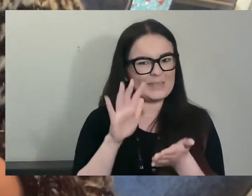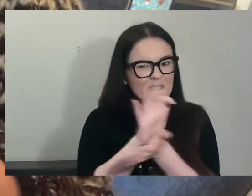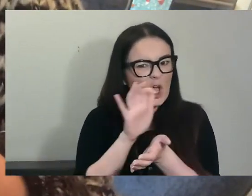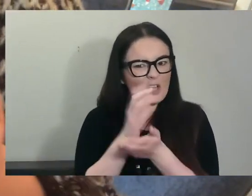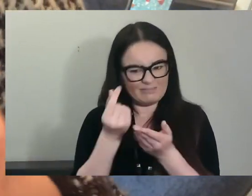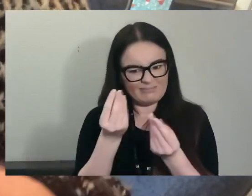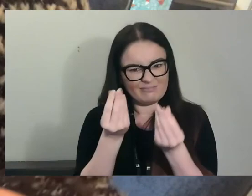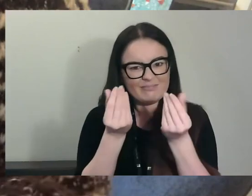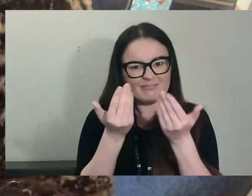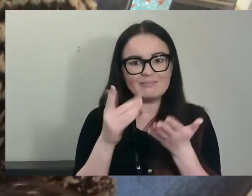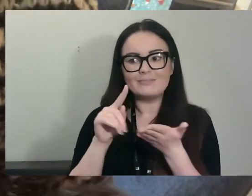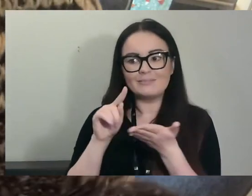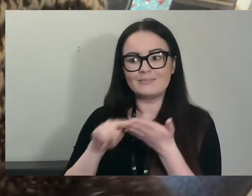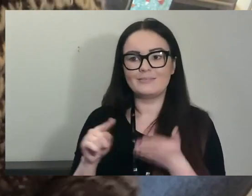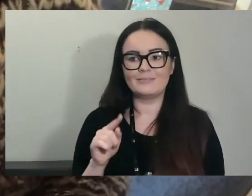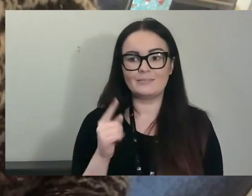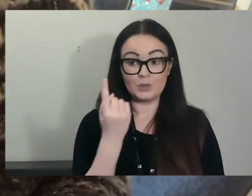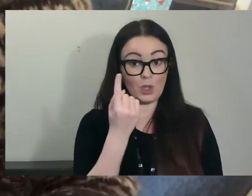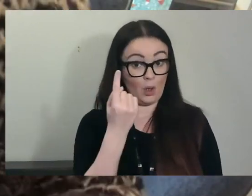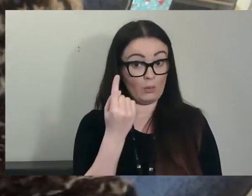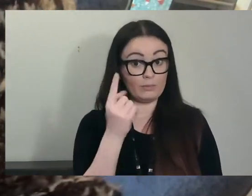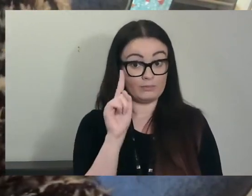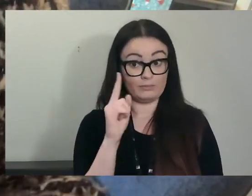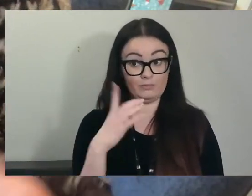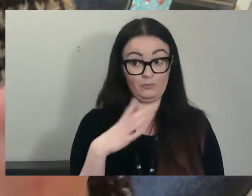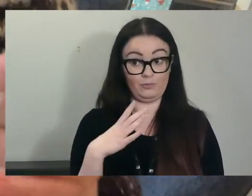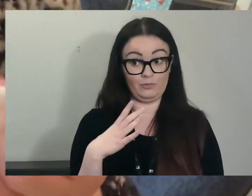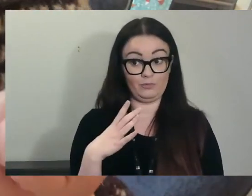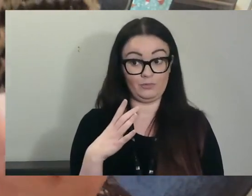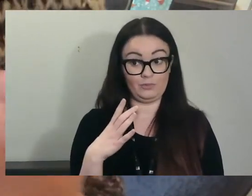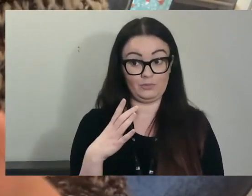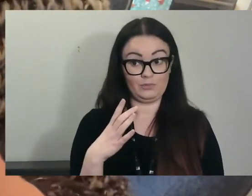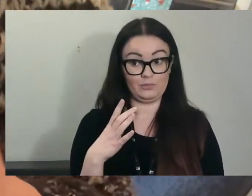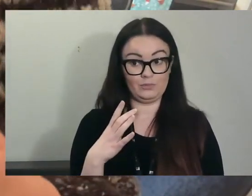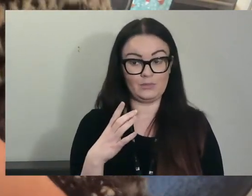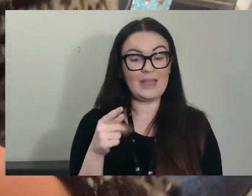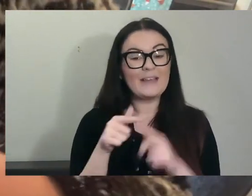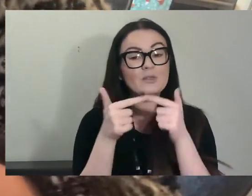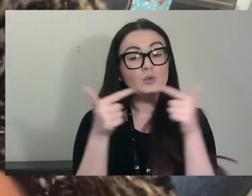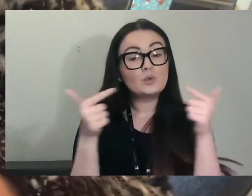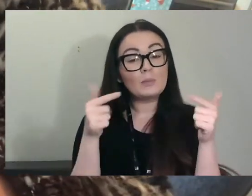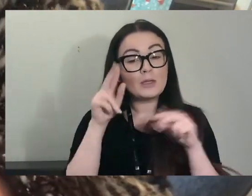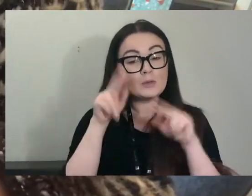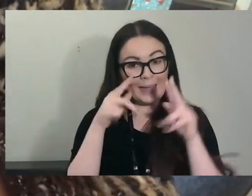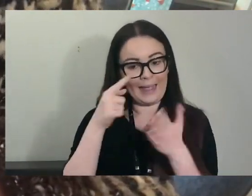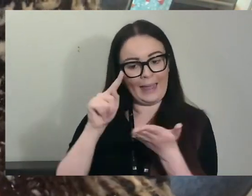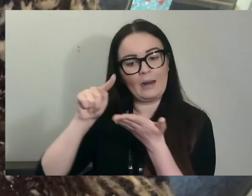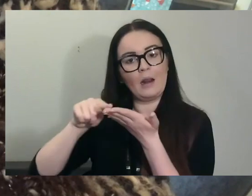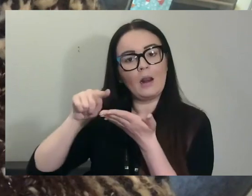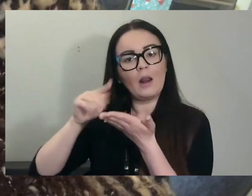so you can clean your fingers as you go like this and you can dab off any excess like this